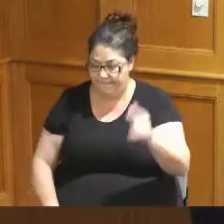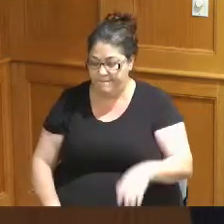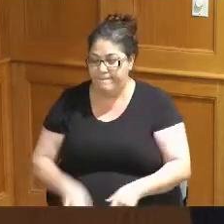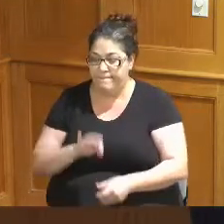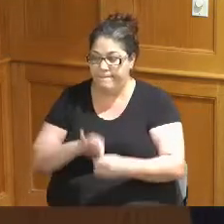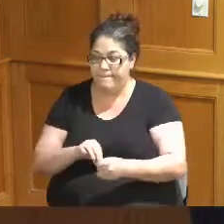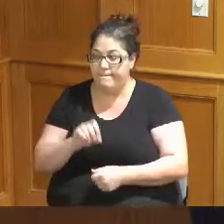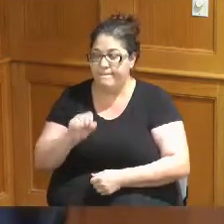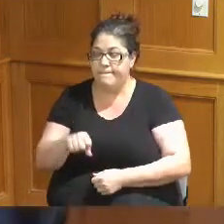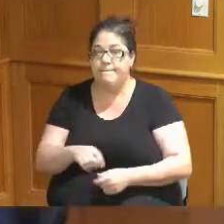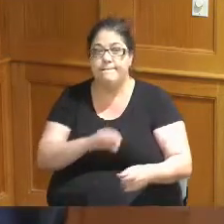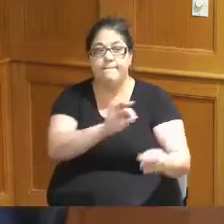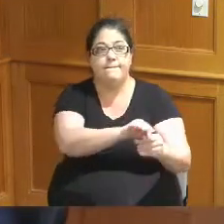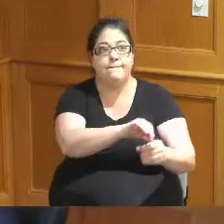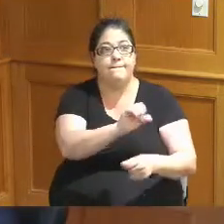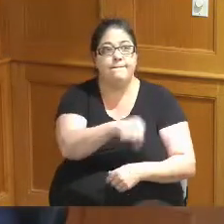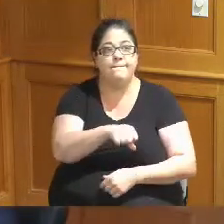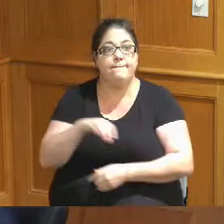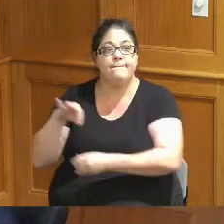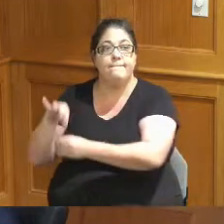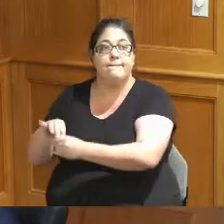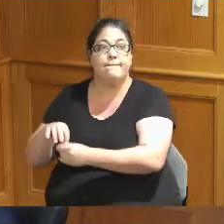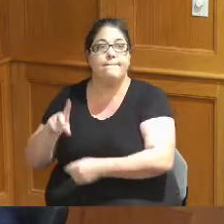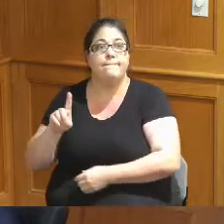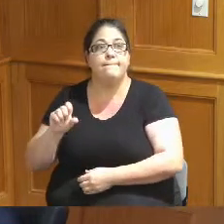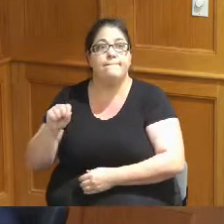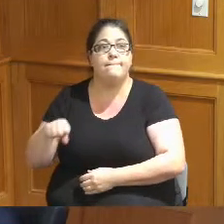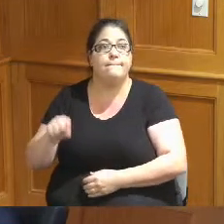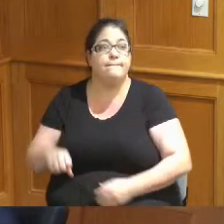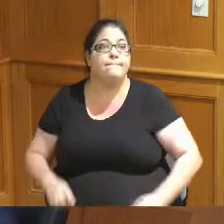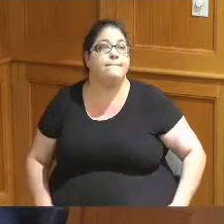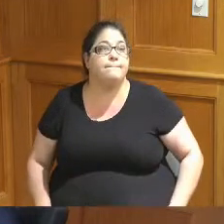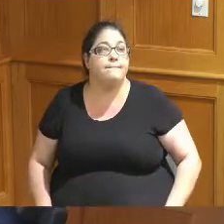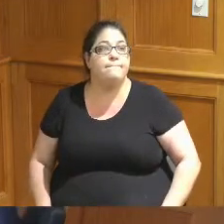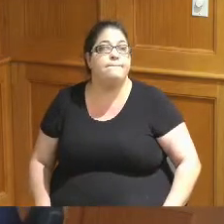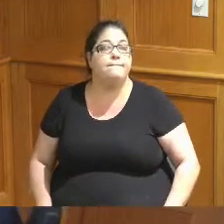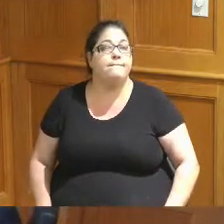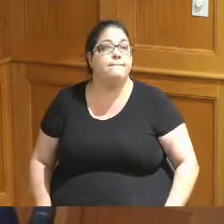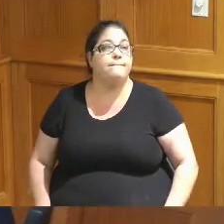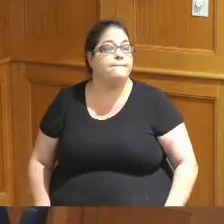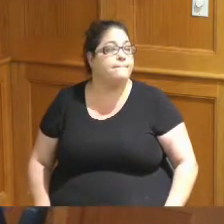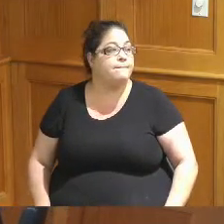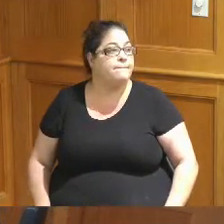Reece yes Commissioner Driehaus yes Commissioner Summerow Dumas yes thank you